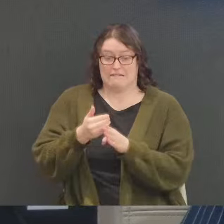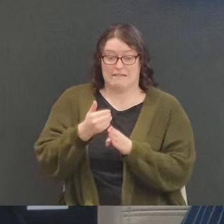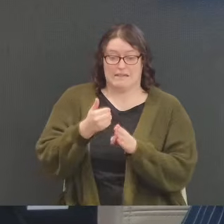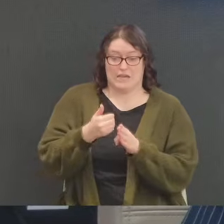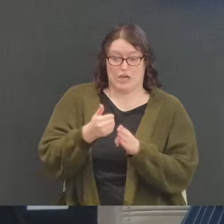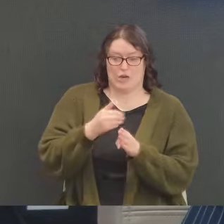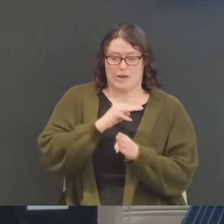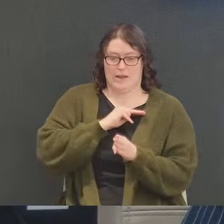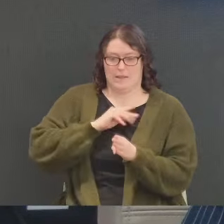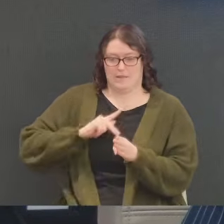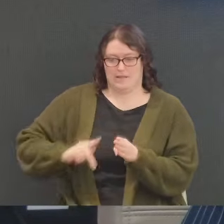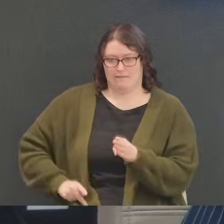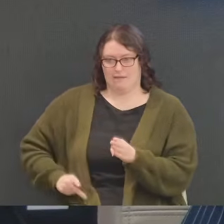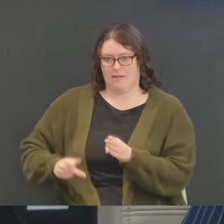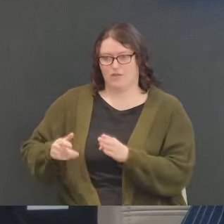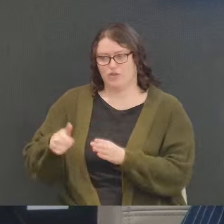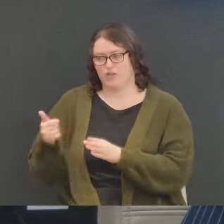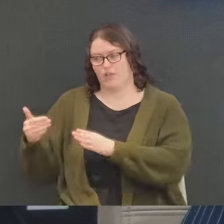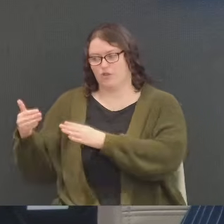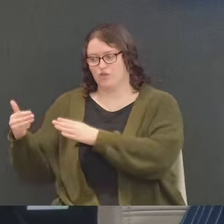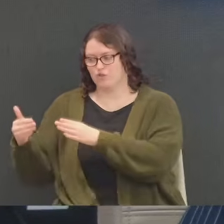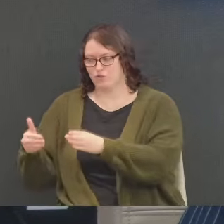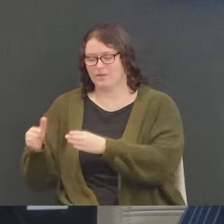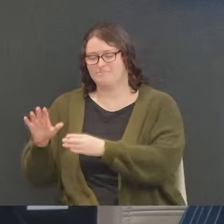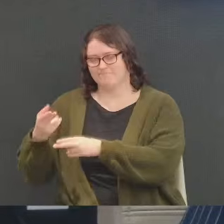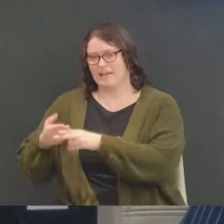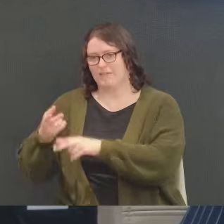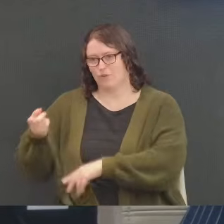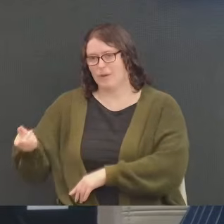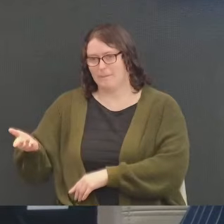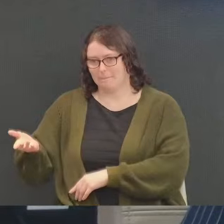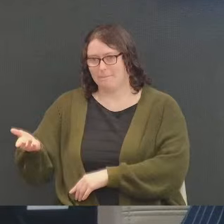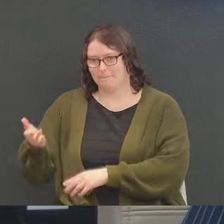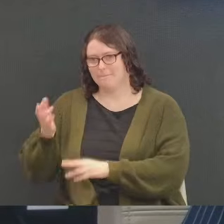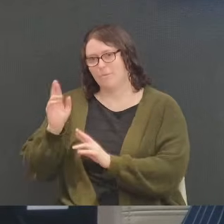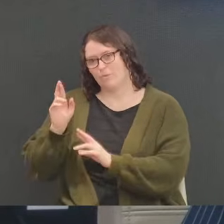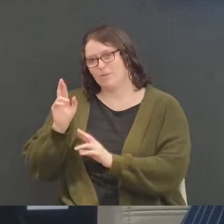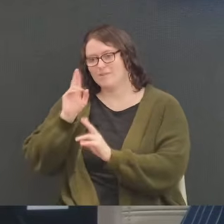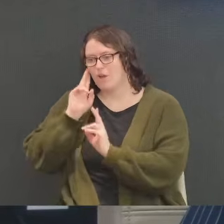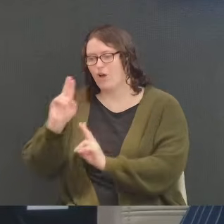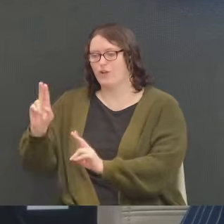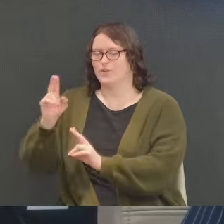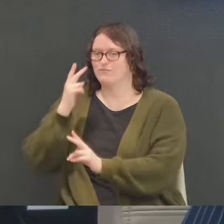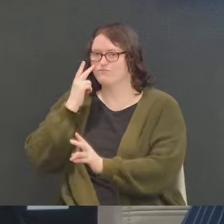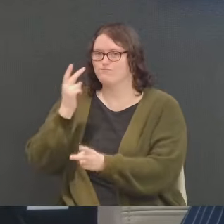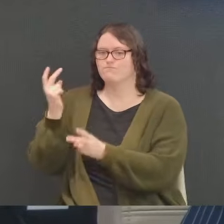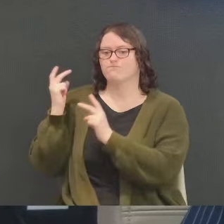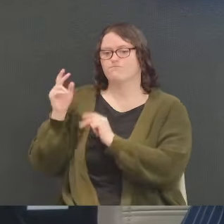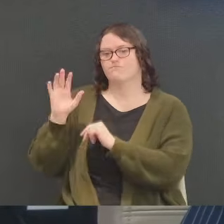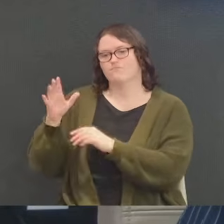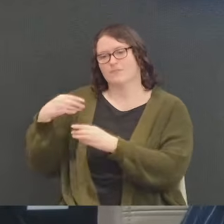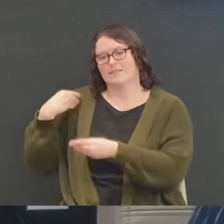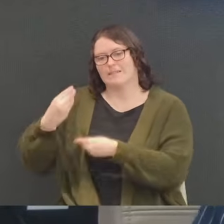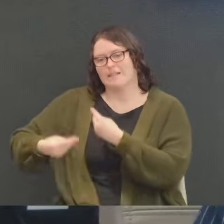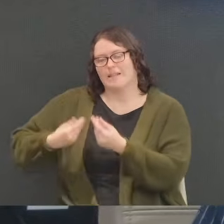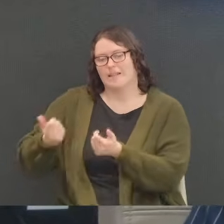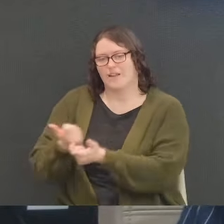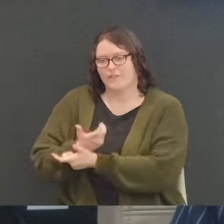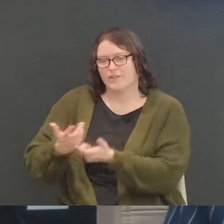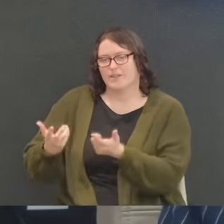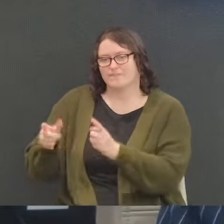he has a street name and hopefully remembering the legacy of the positive that he presented